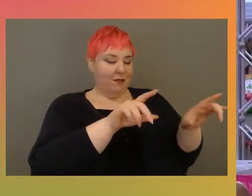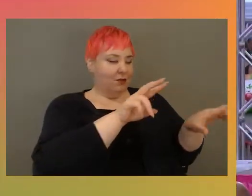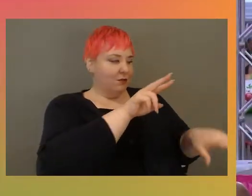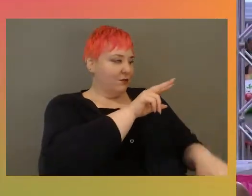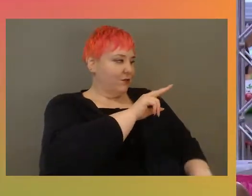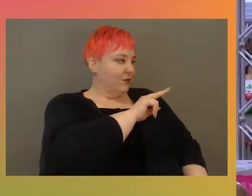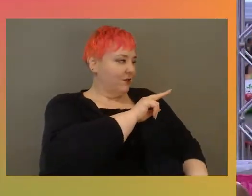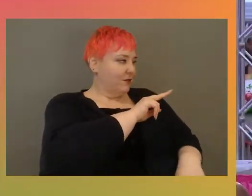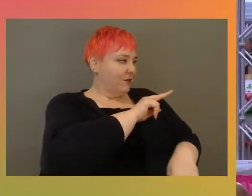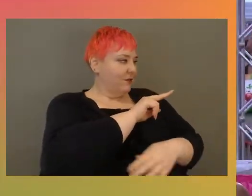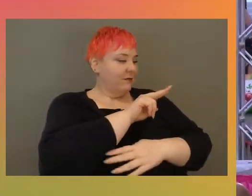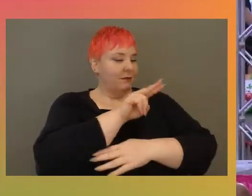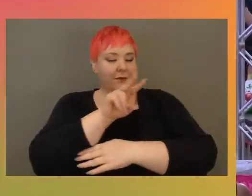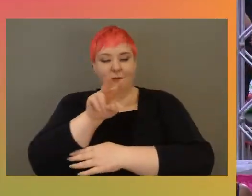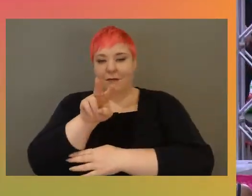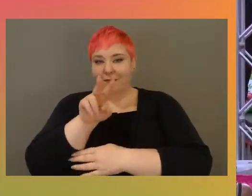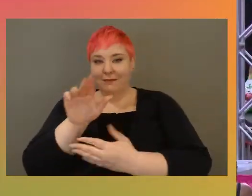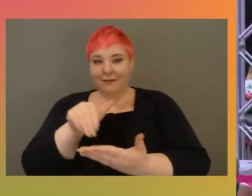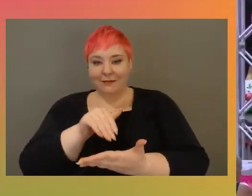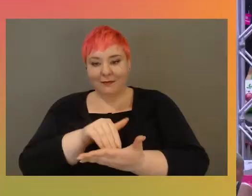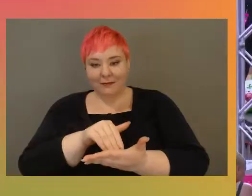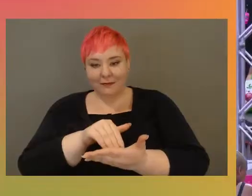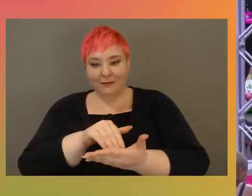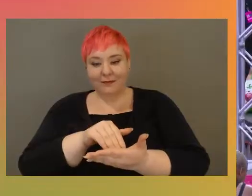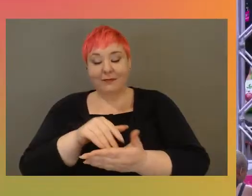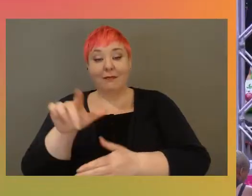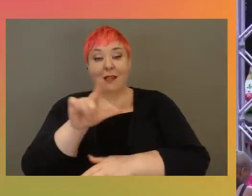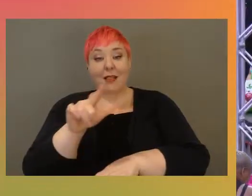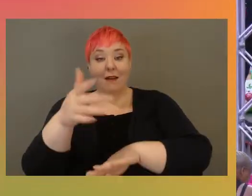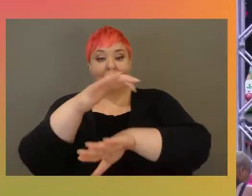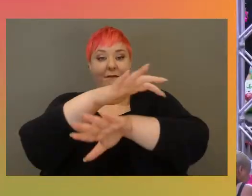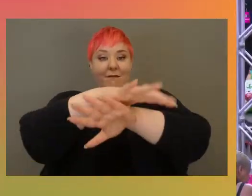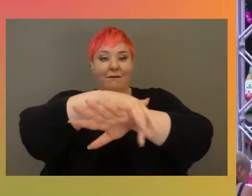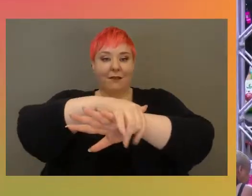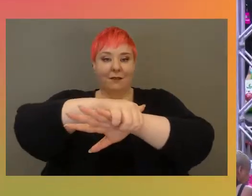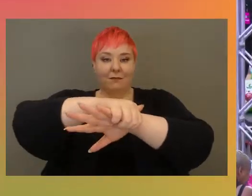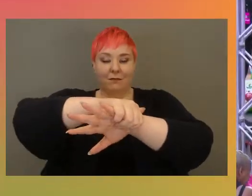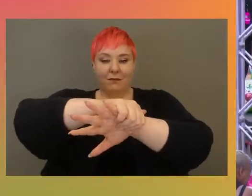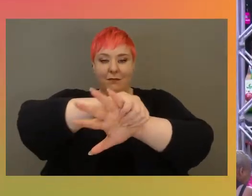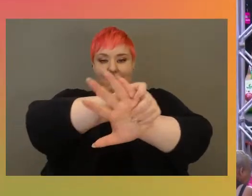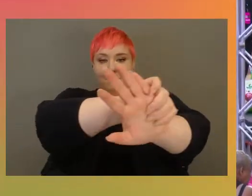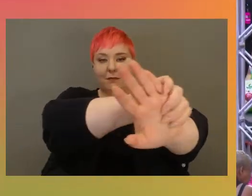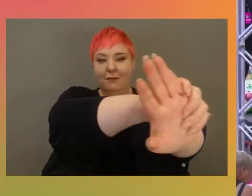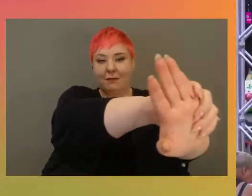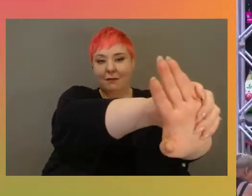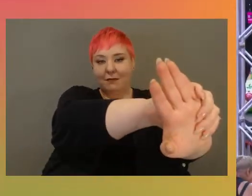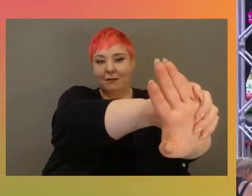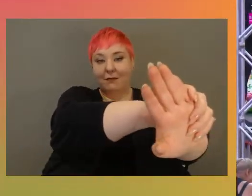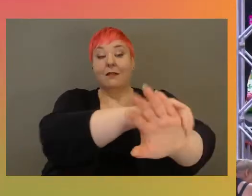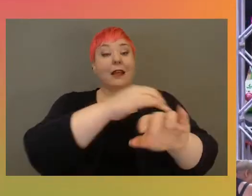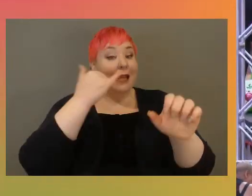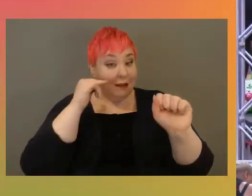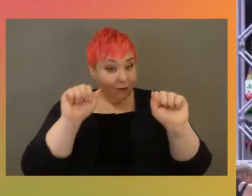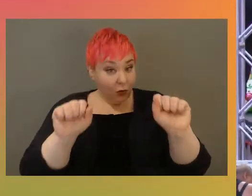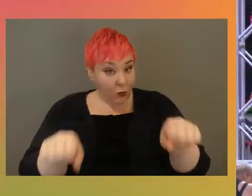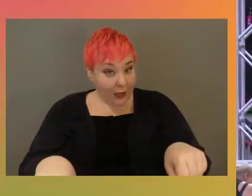EXHALE. TURN. COME BACK TO CENTER.